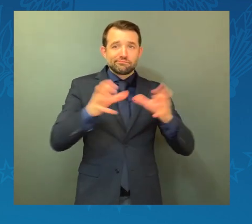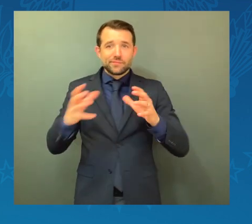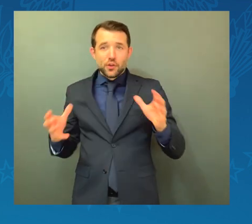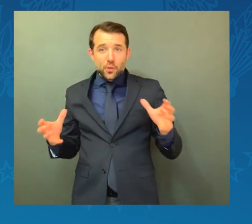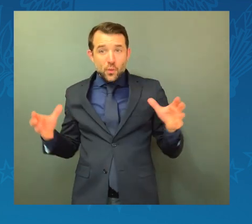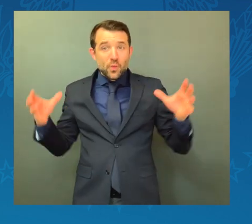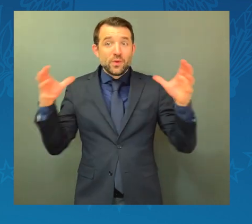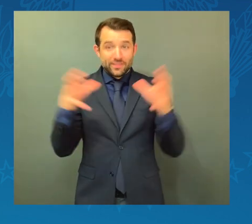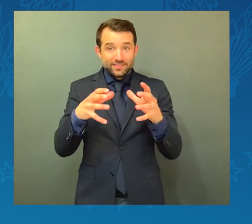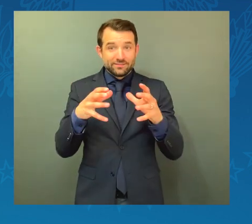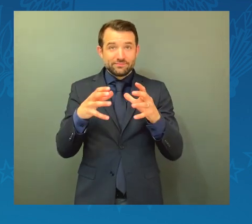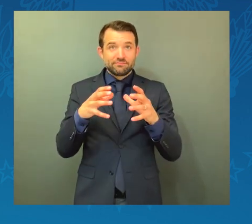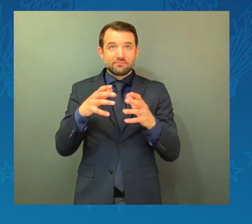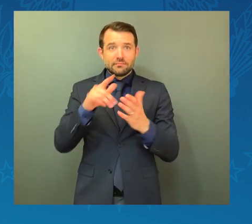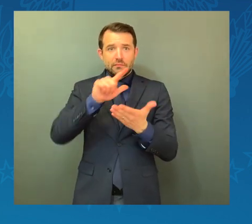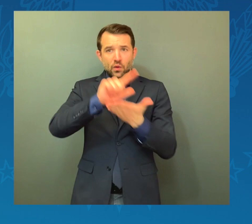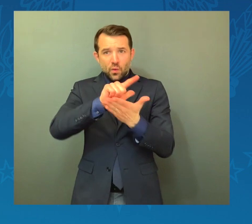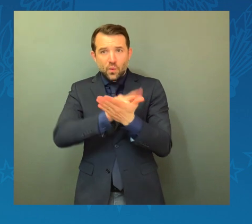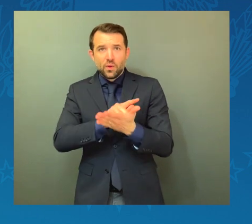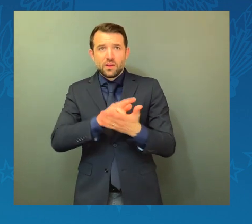to repair our nation's roads and bridges,